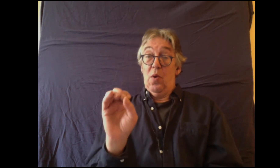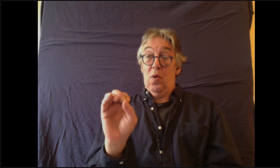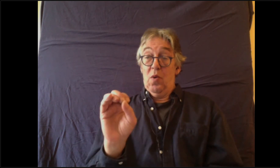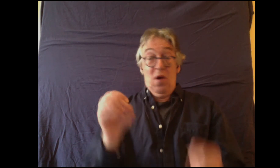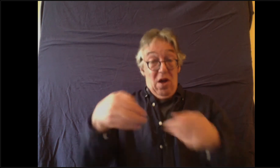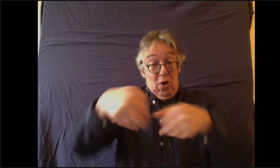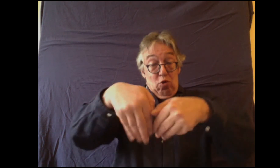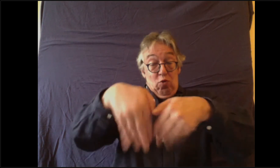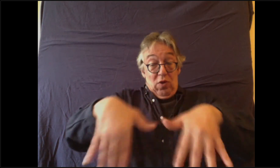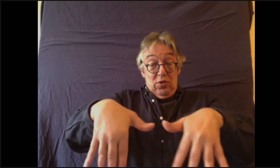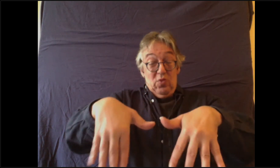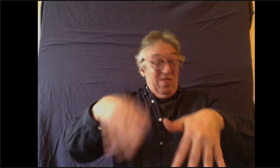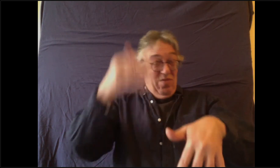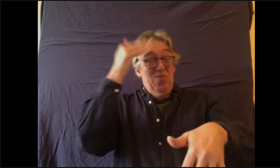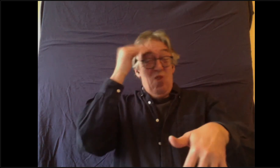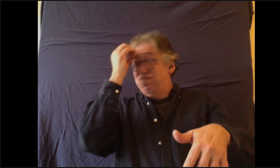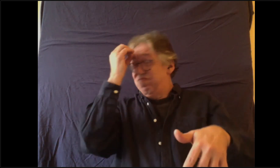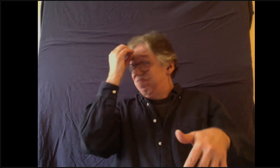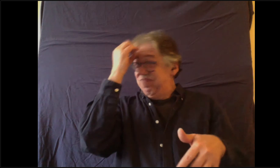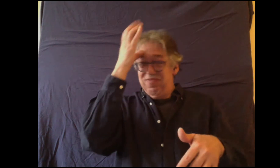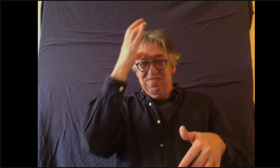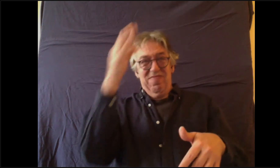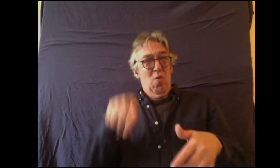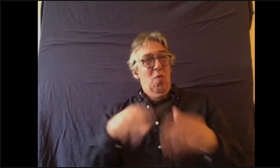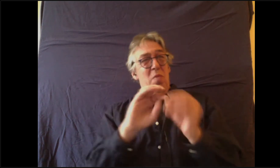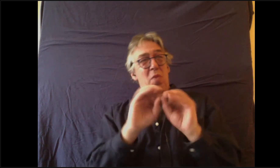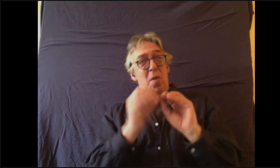that knows a lot of issues that are affecting women